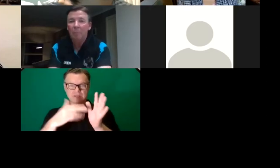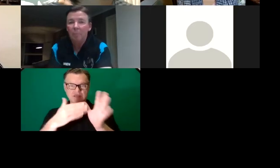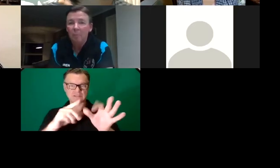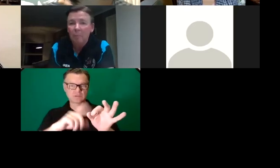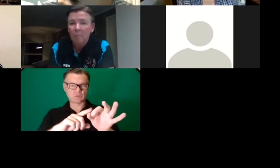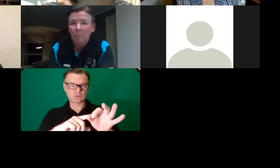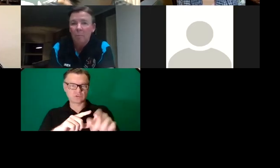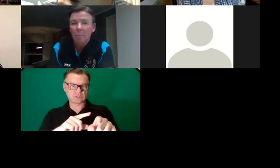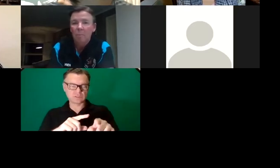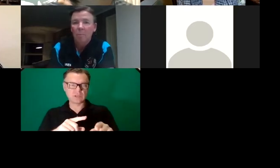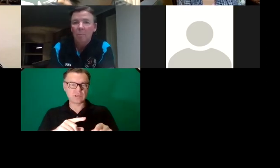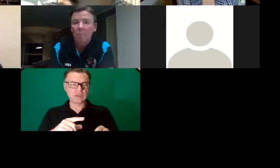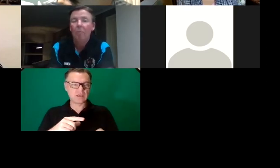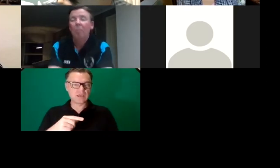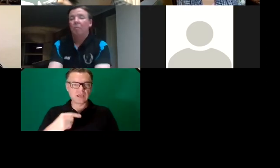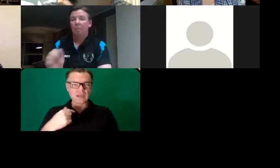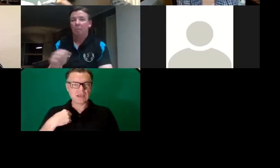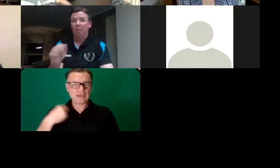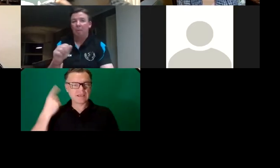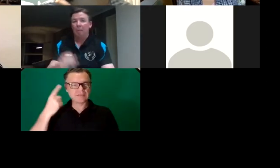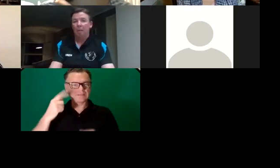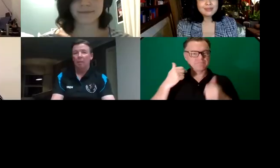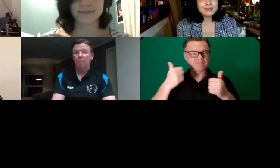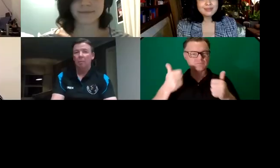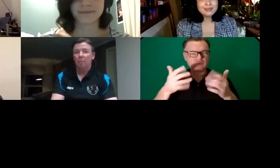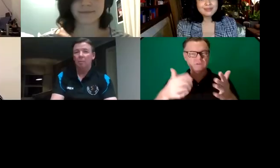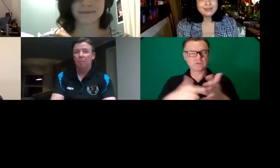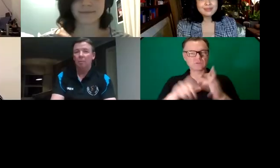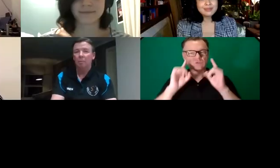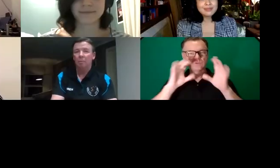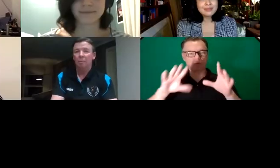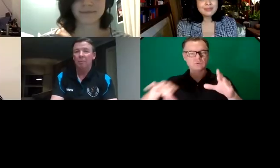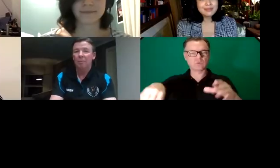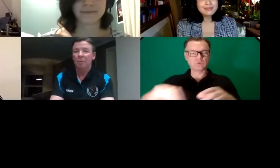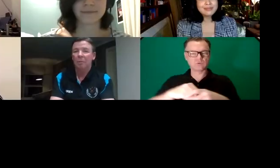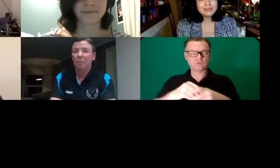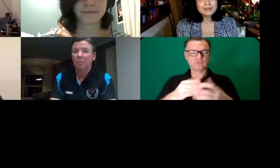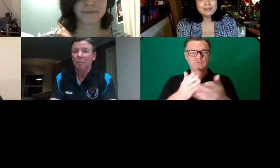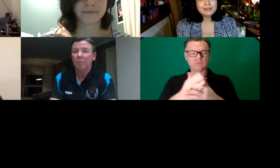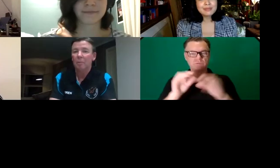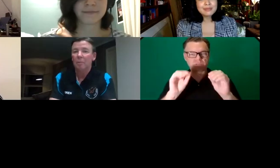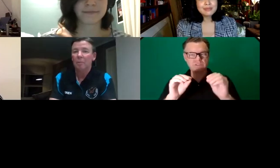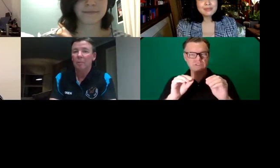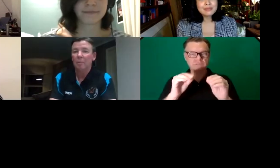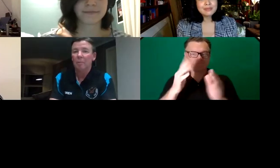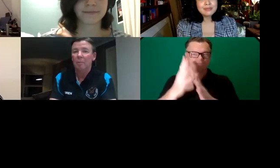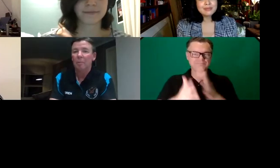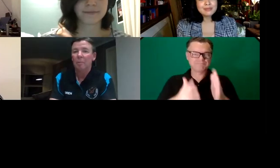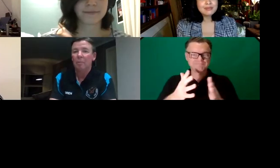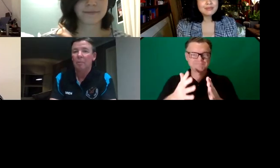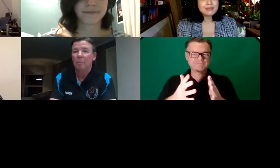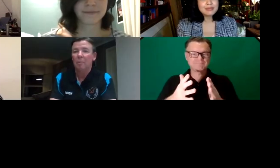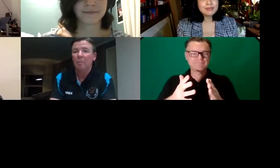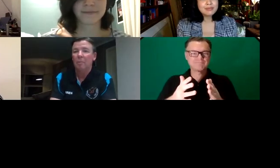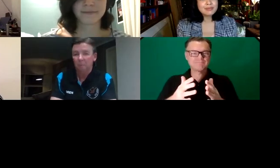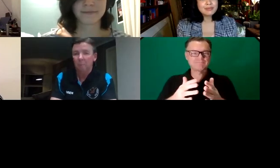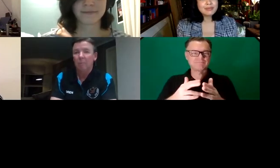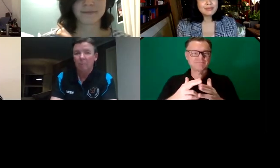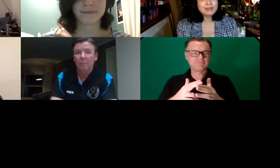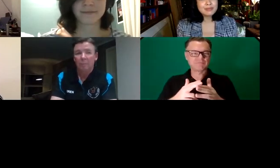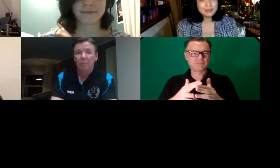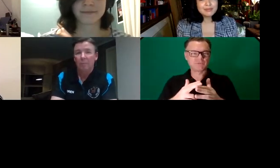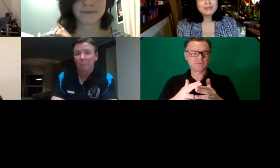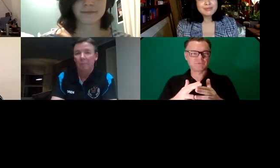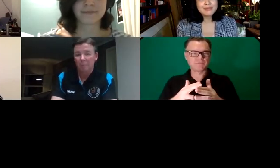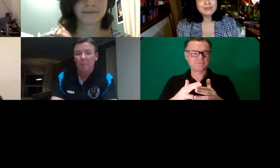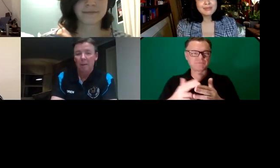but I think it is a great way to show inclusion and to make, I guess, yeah bringing those